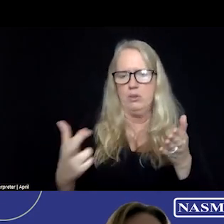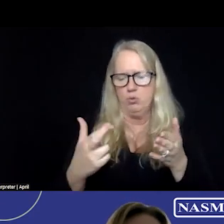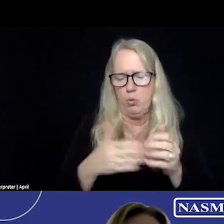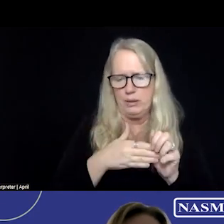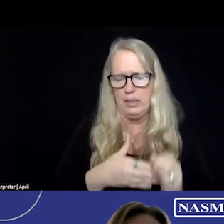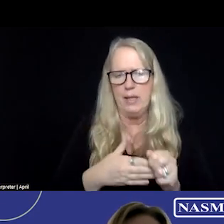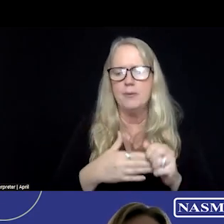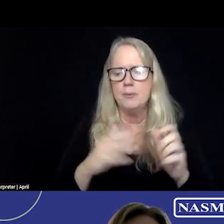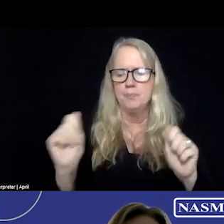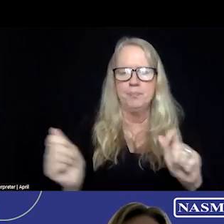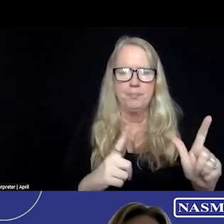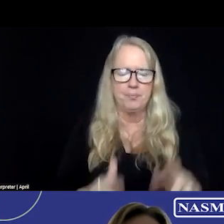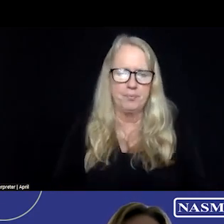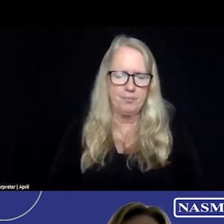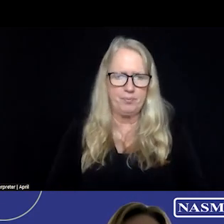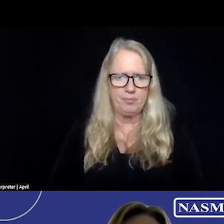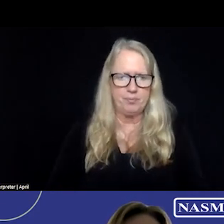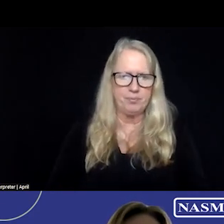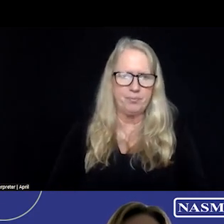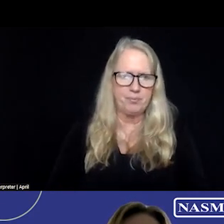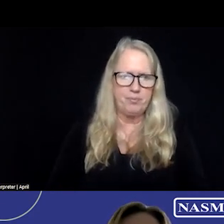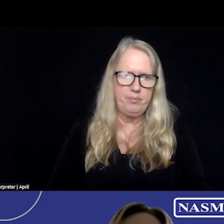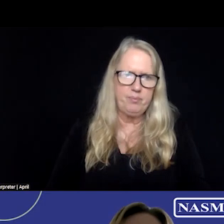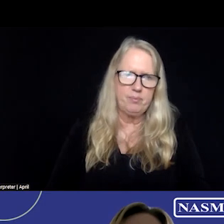NEXT SLIDE.